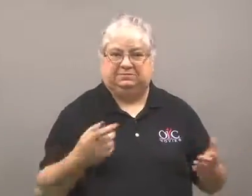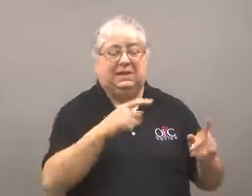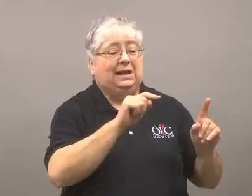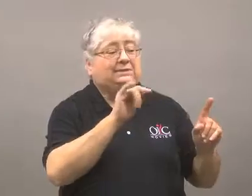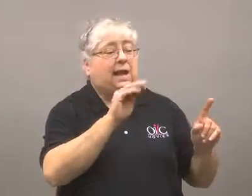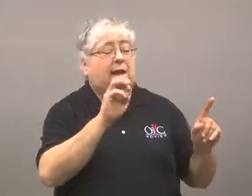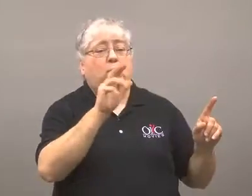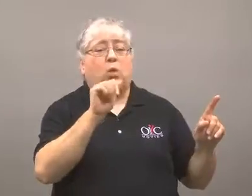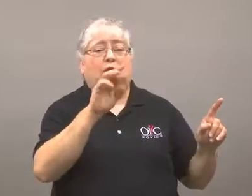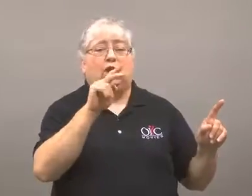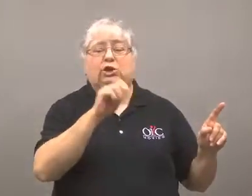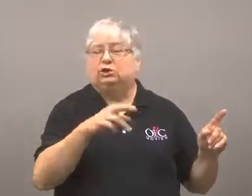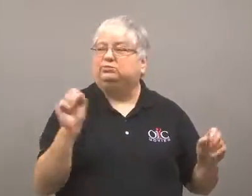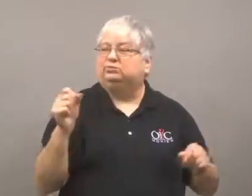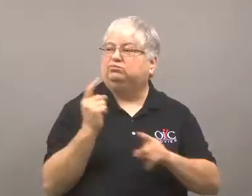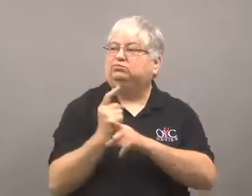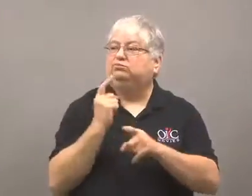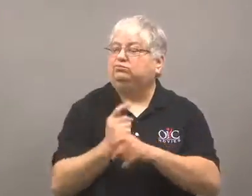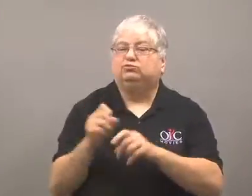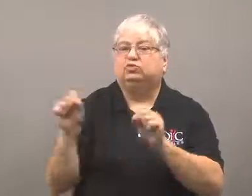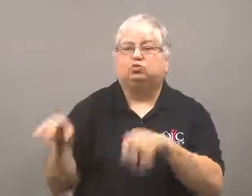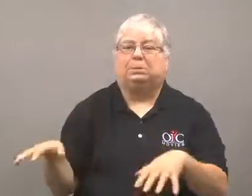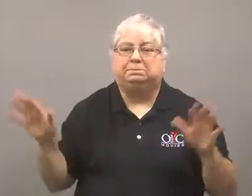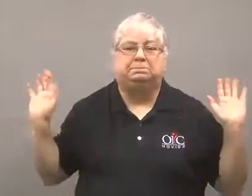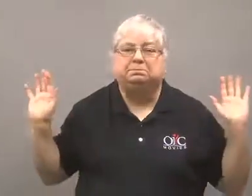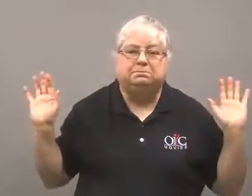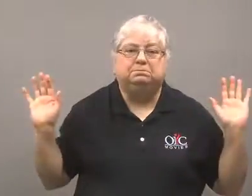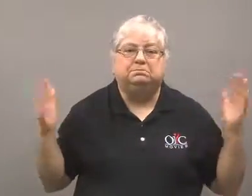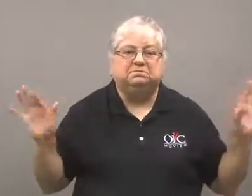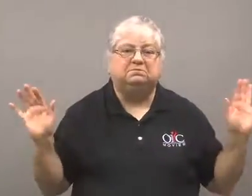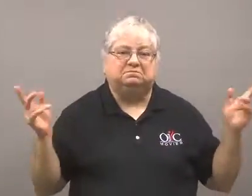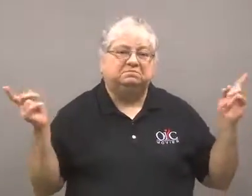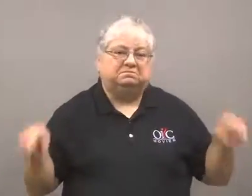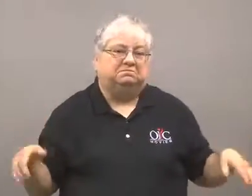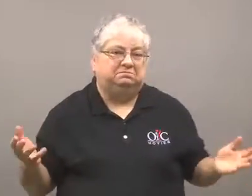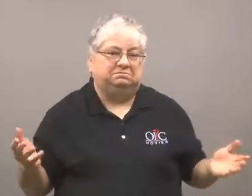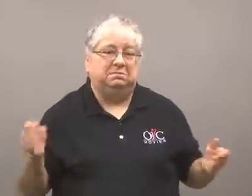Time Warner confirmed the deal was off.